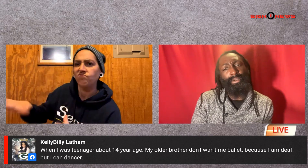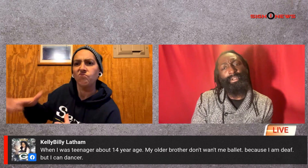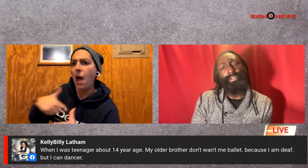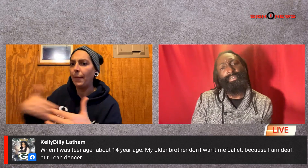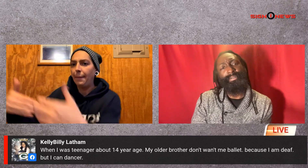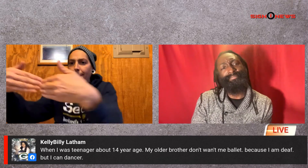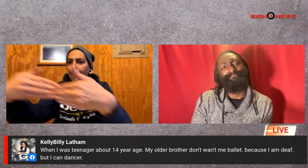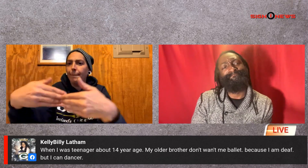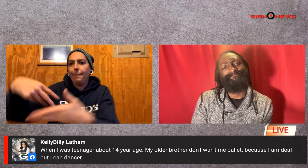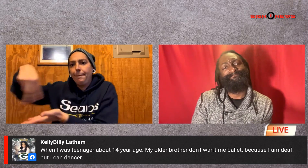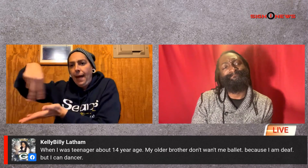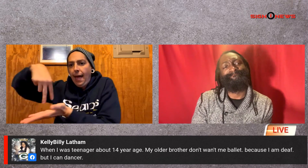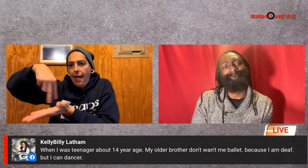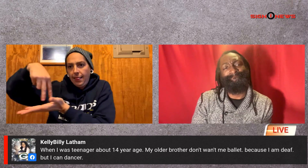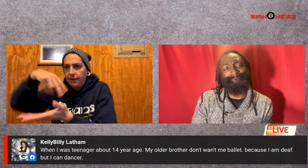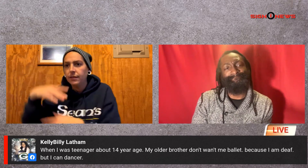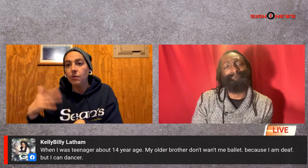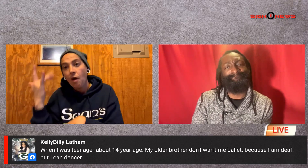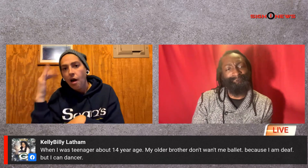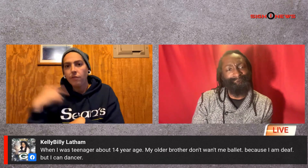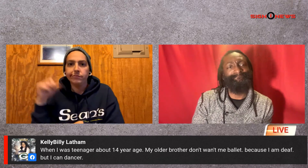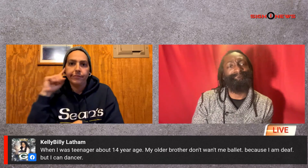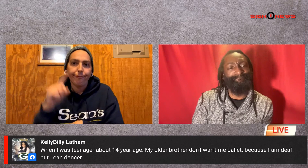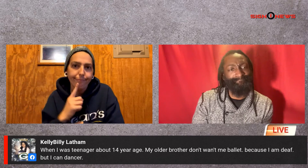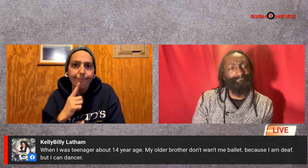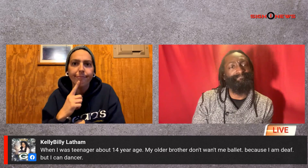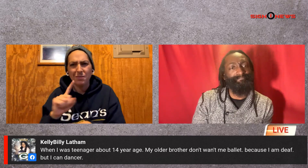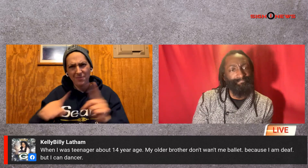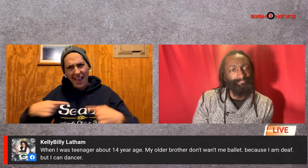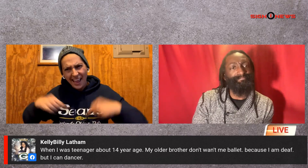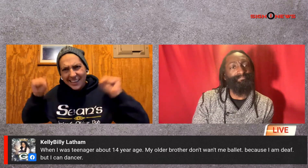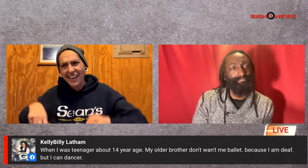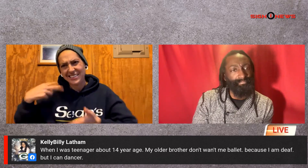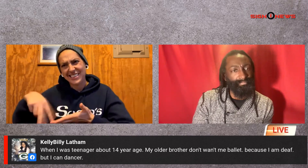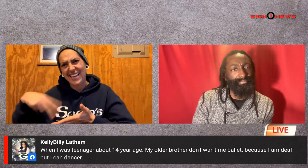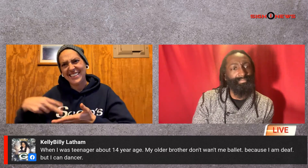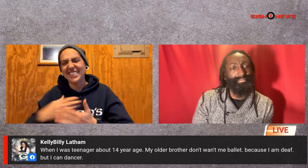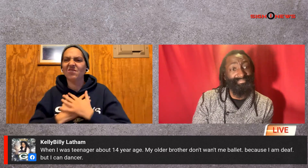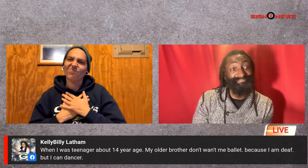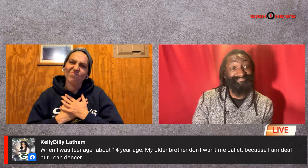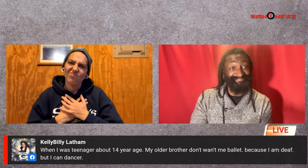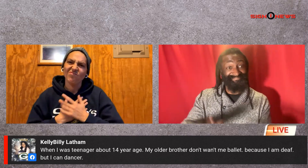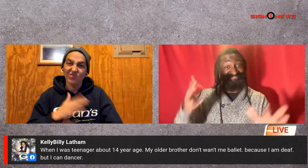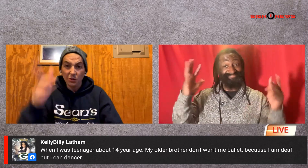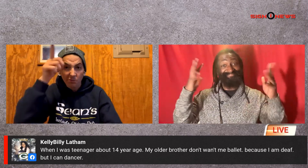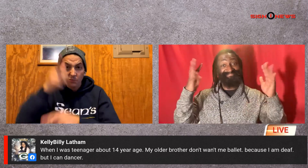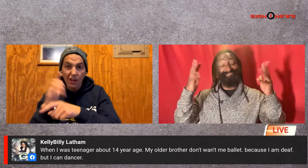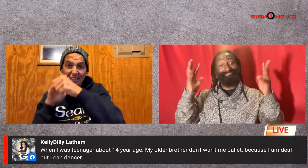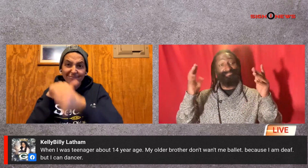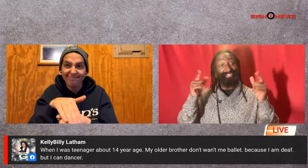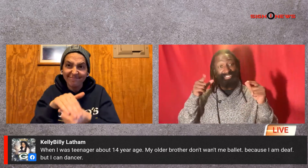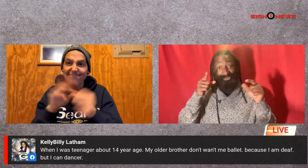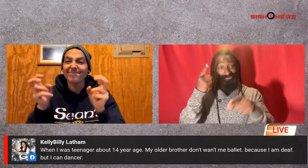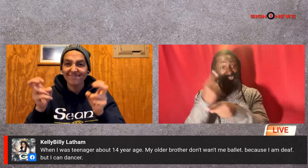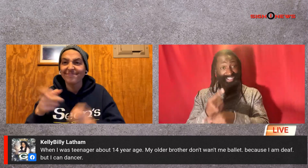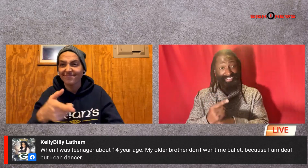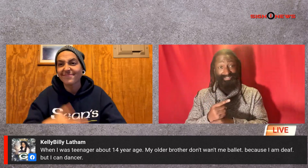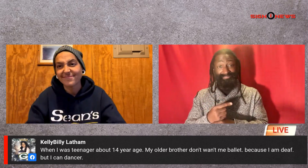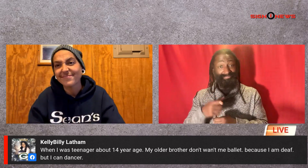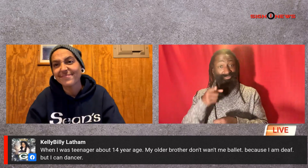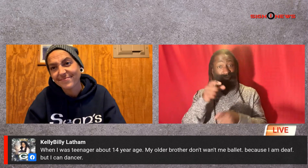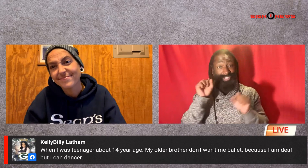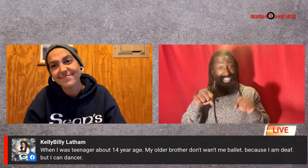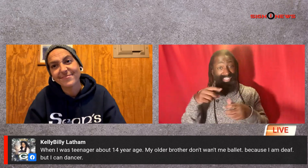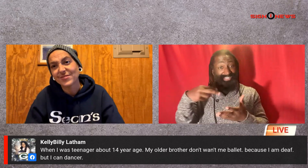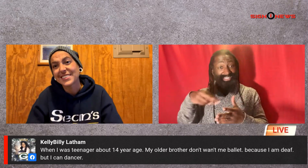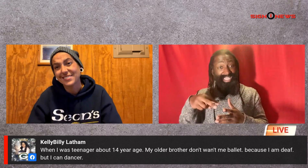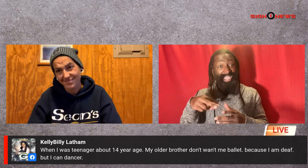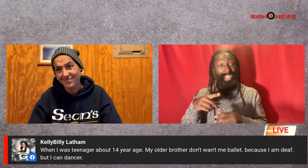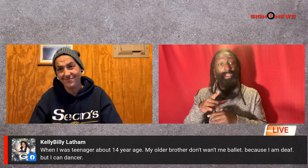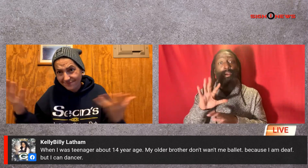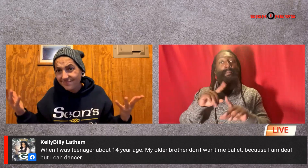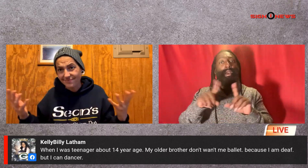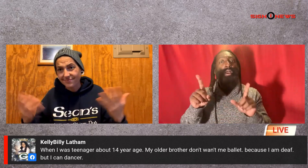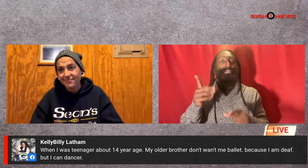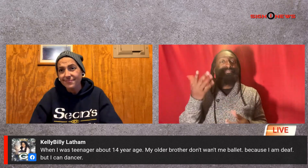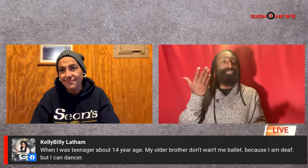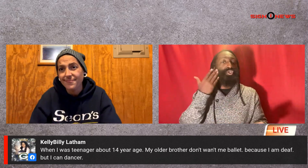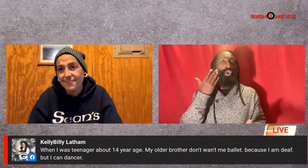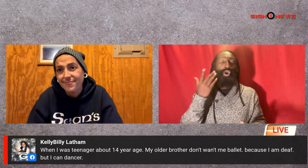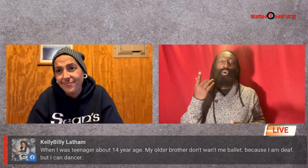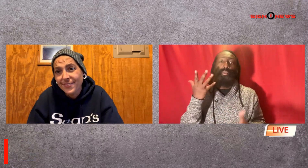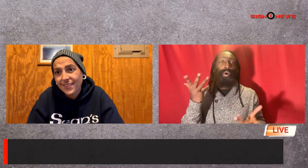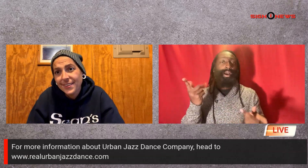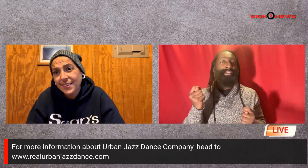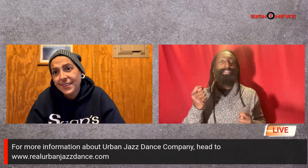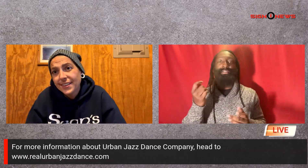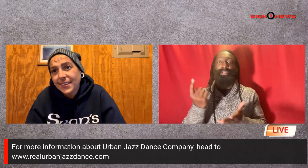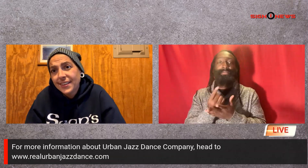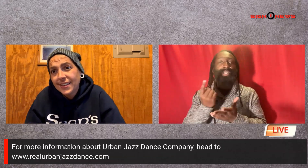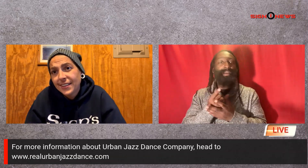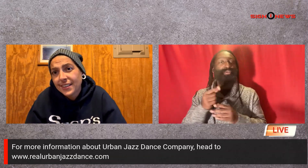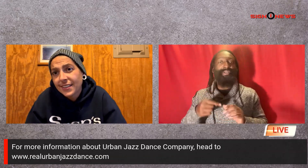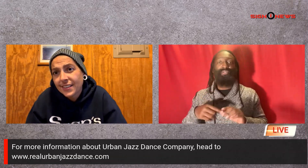me to do ballet because I'm deaf I can dance yes you can dance but you know sometimes you